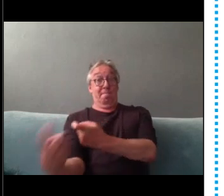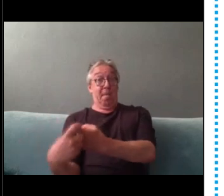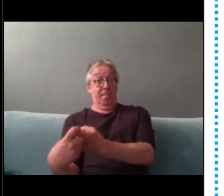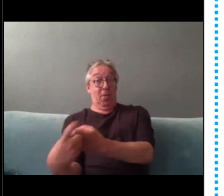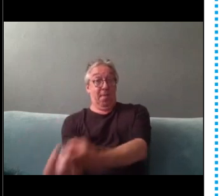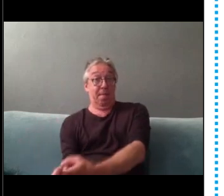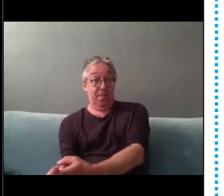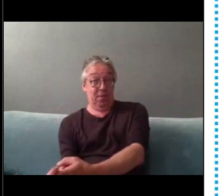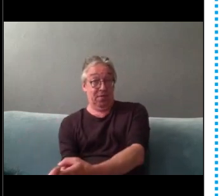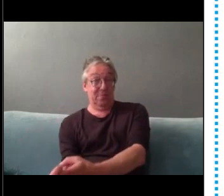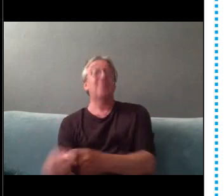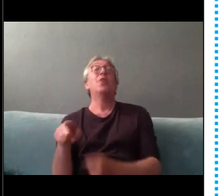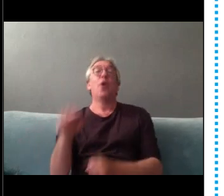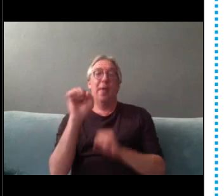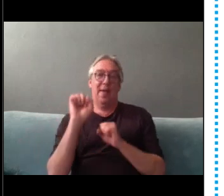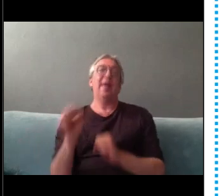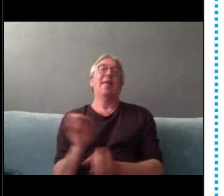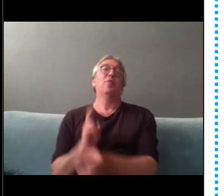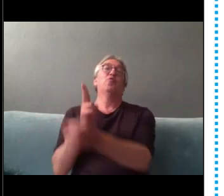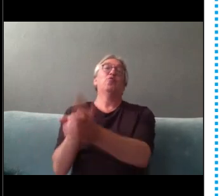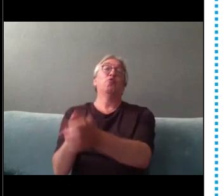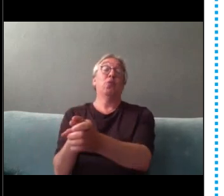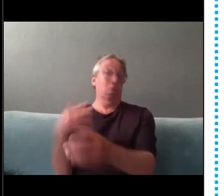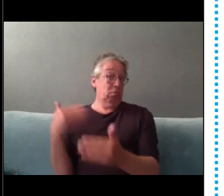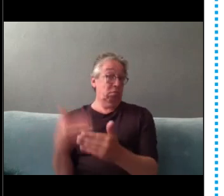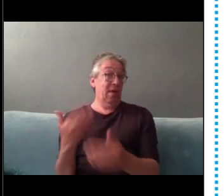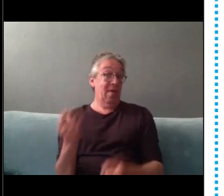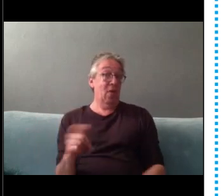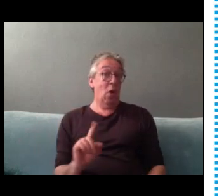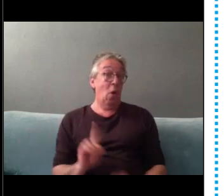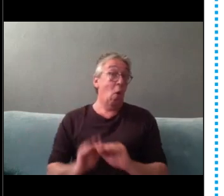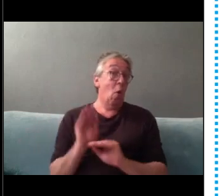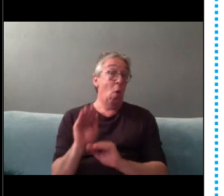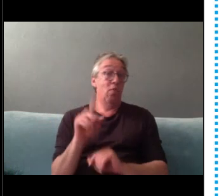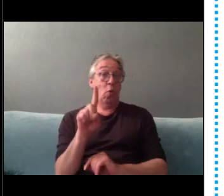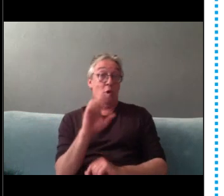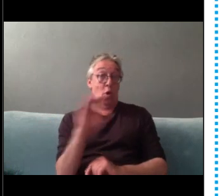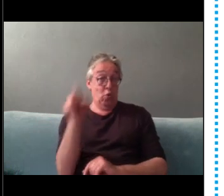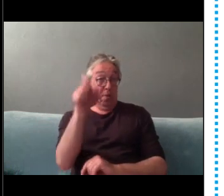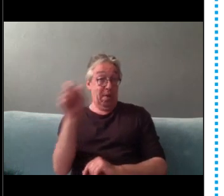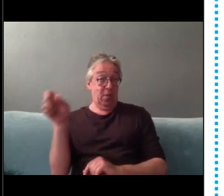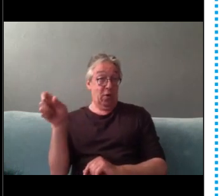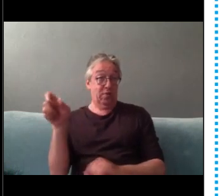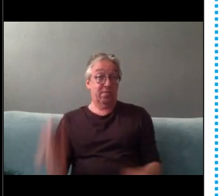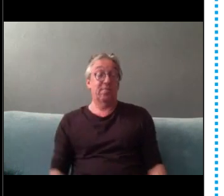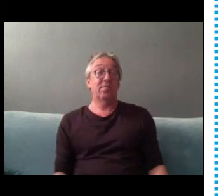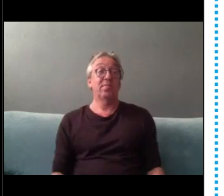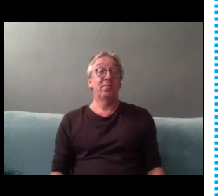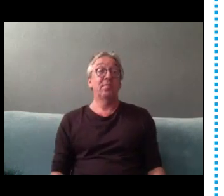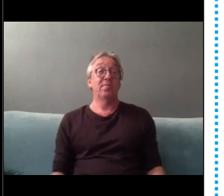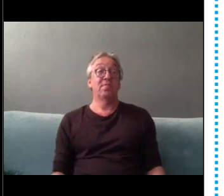If you are interested in this, there is a link in this slide. There you can choose, for example, policy areas.